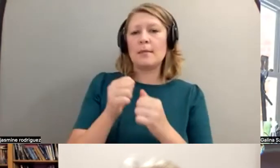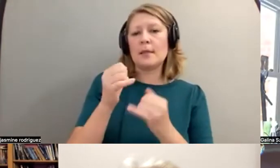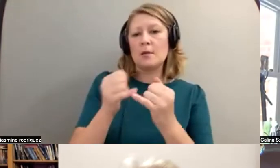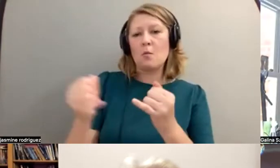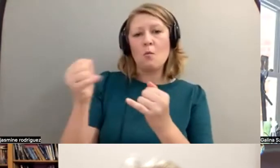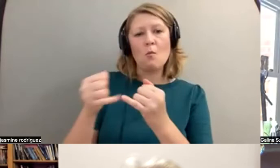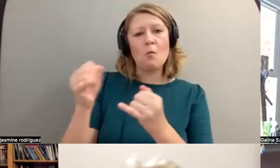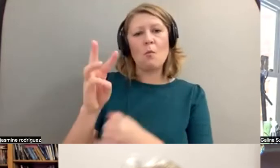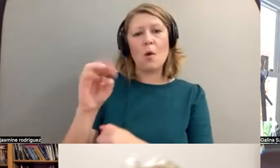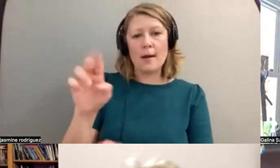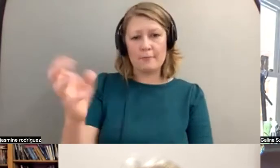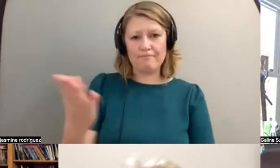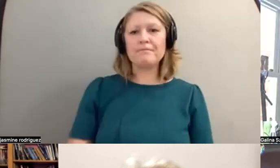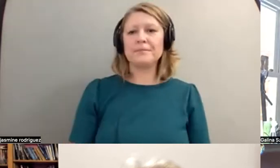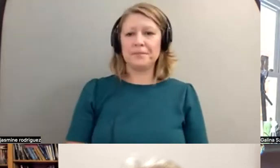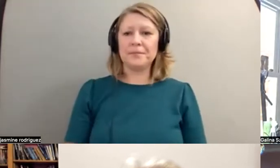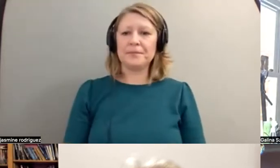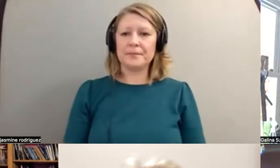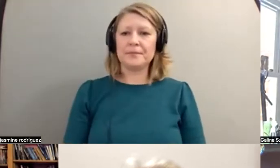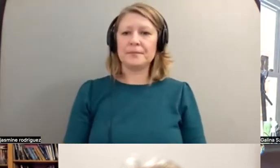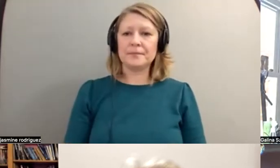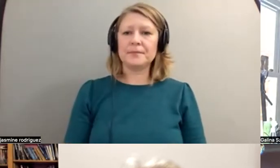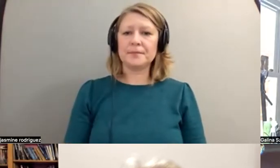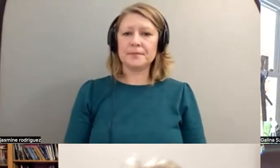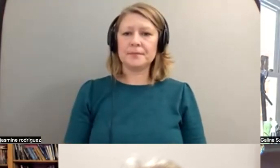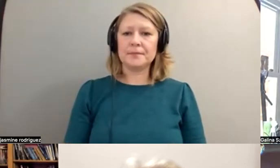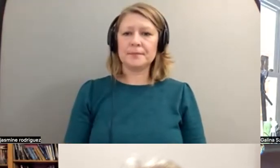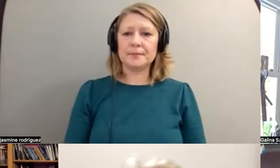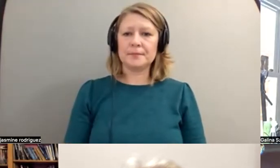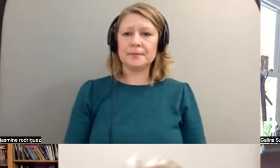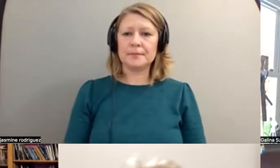and I think that that also helped me. While you're doing something,